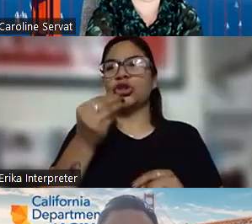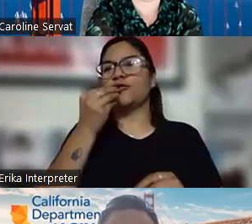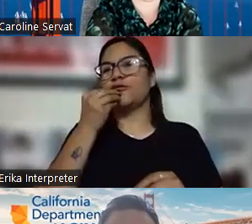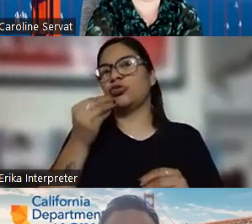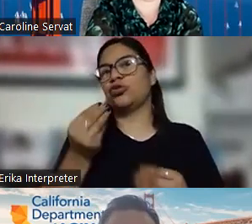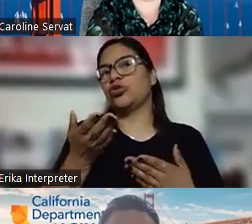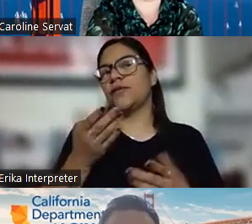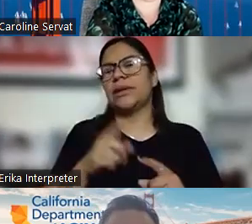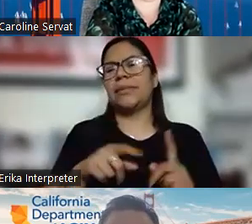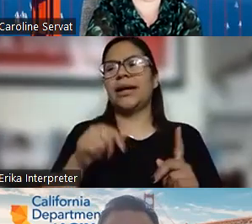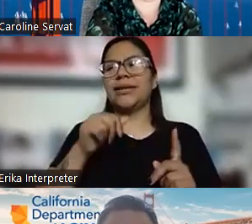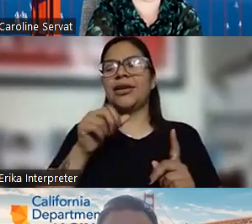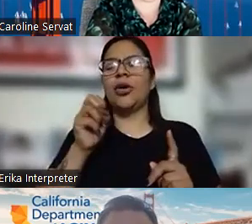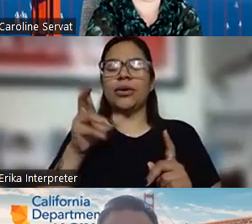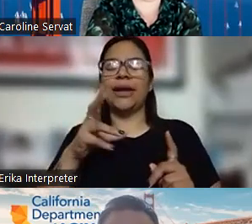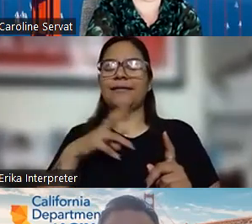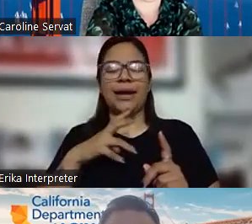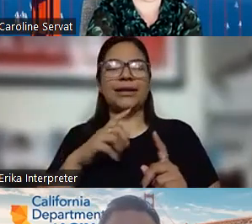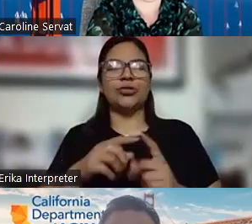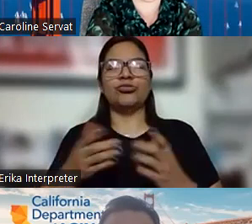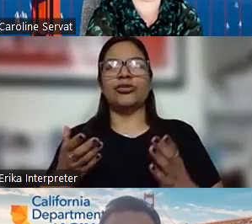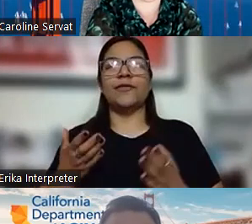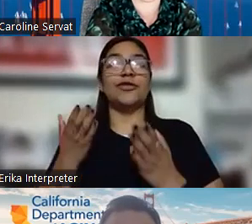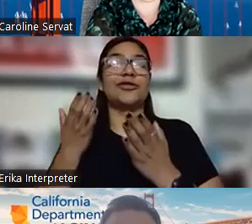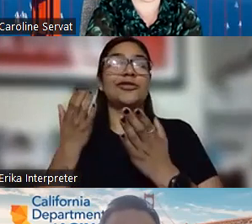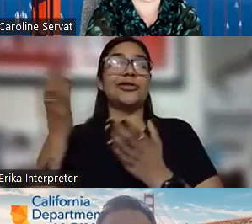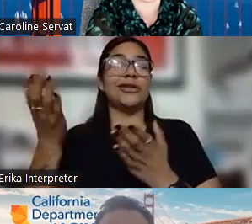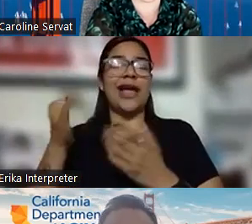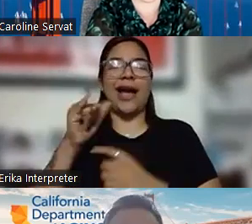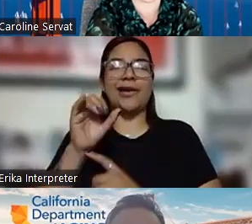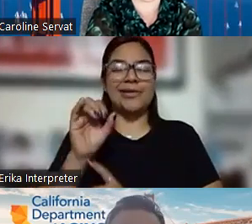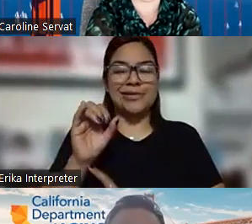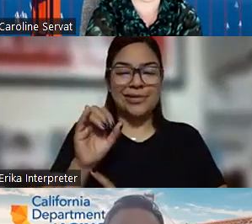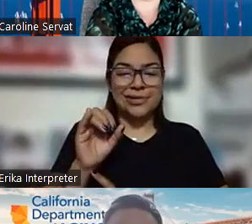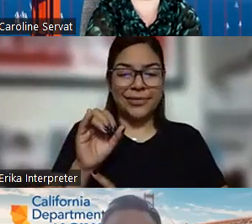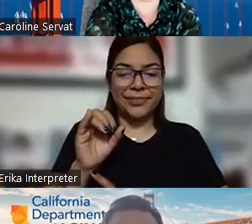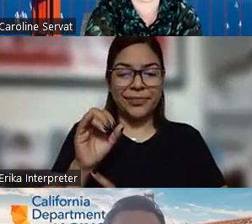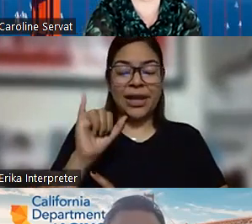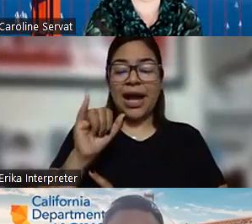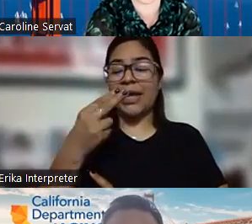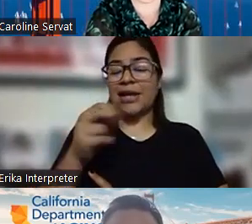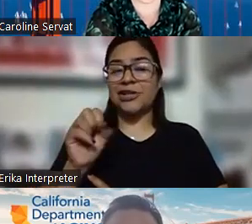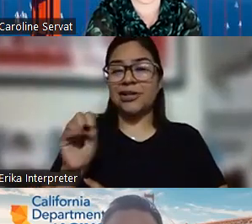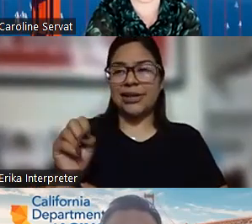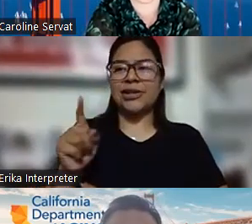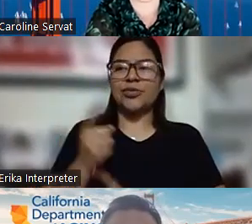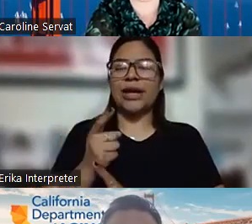to attempt to like assess somebody for IHSS we' refer them to IHSS and then IHSS would go through